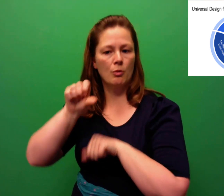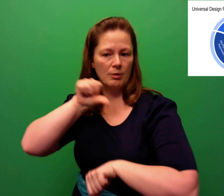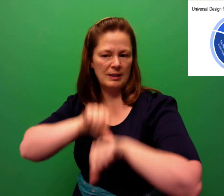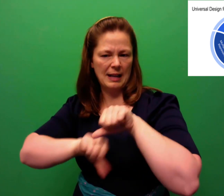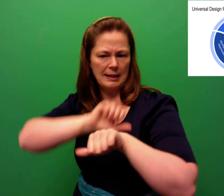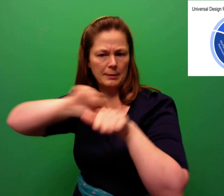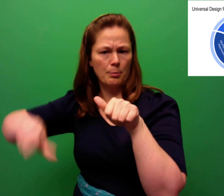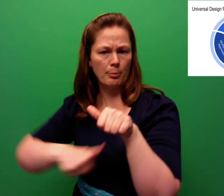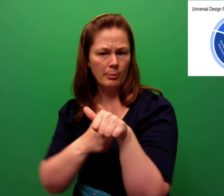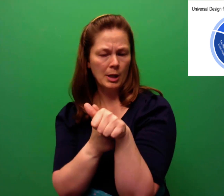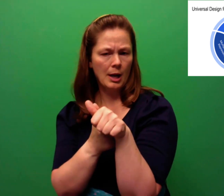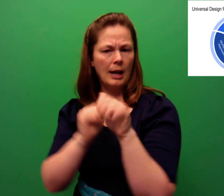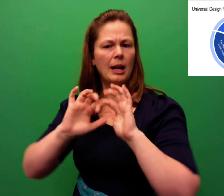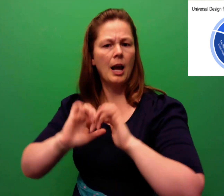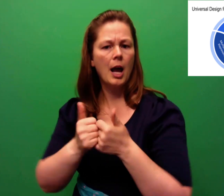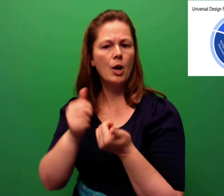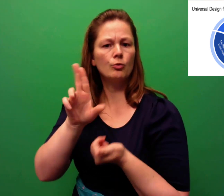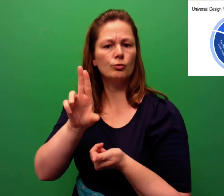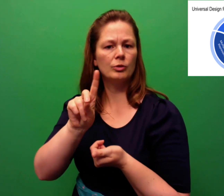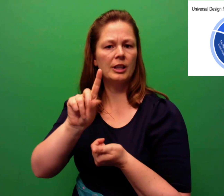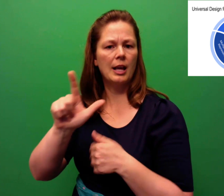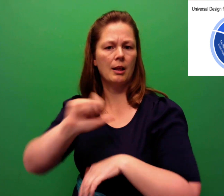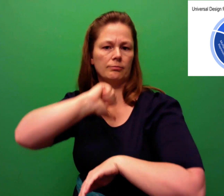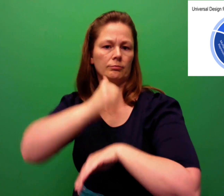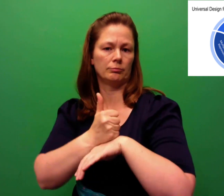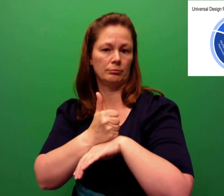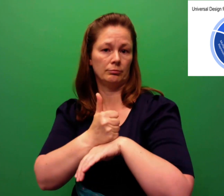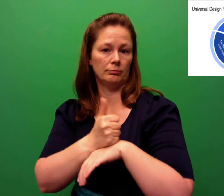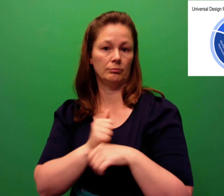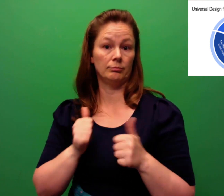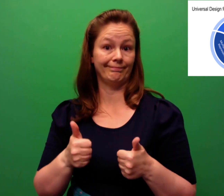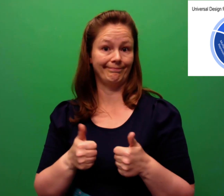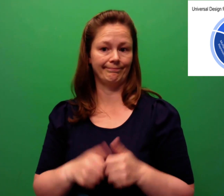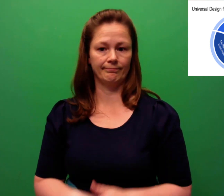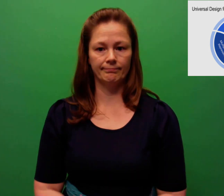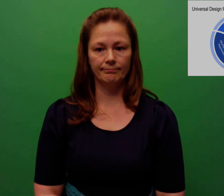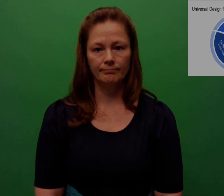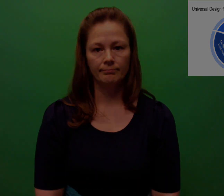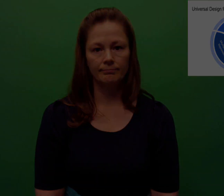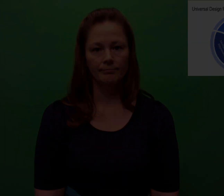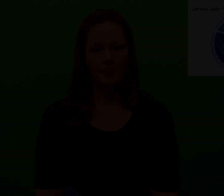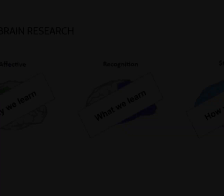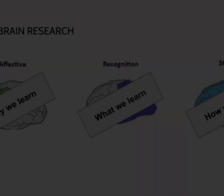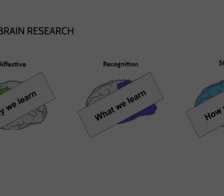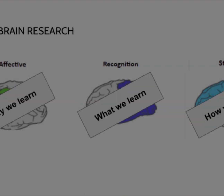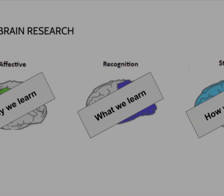discuss a bit about the neuroscience behind the UDL principles.